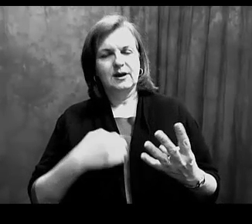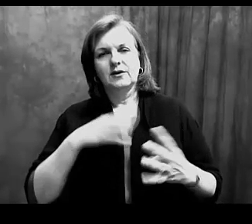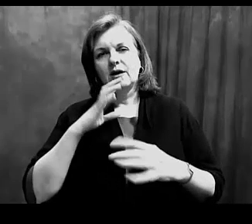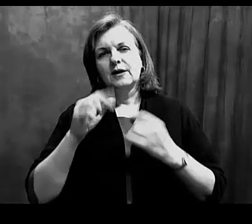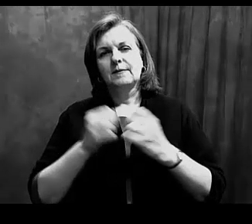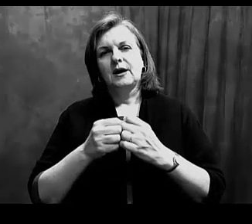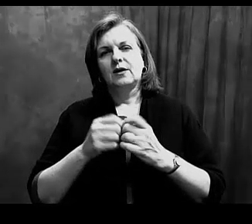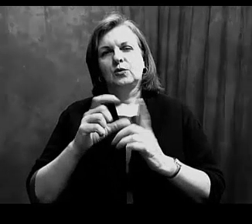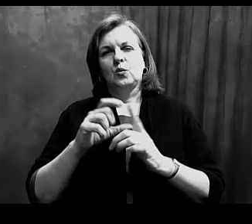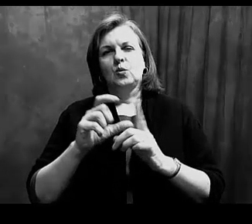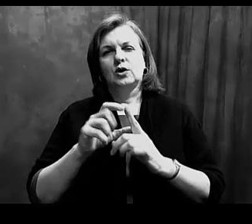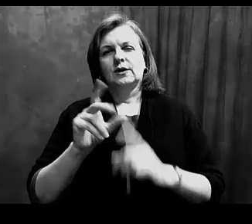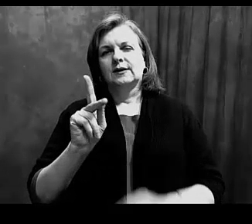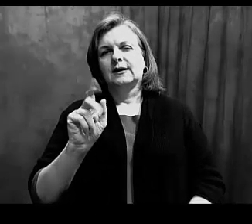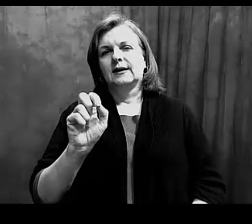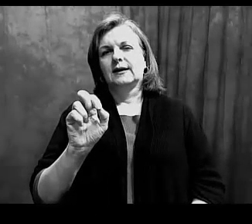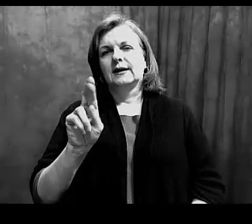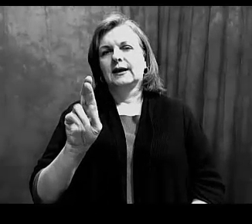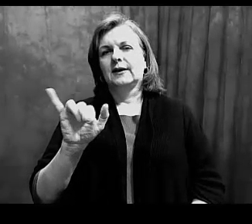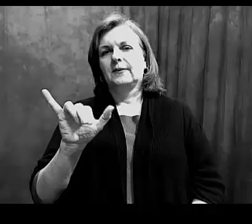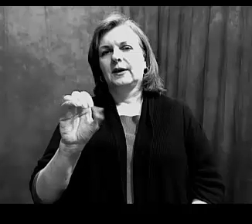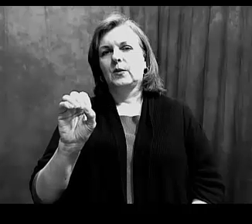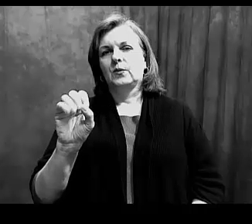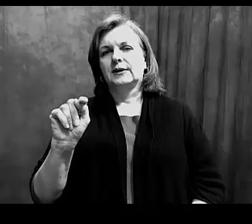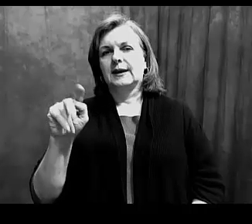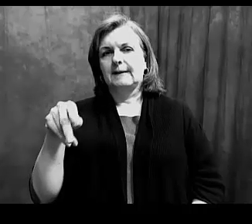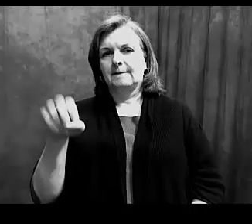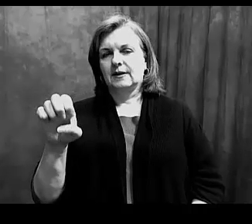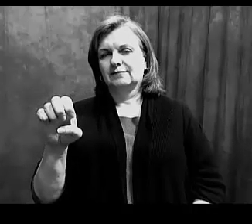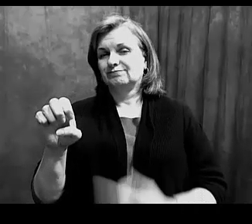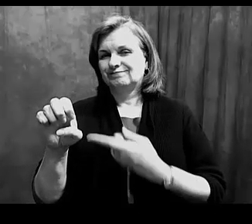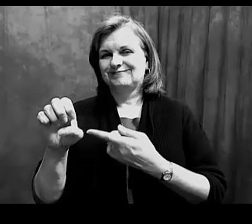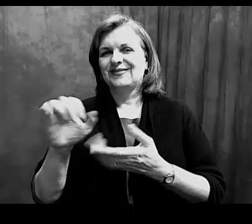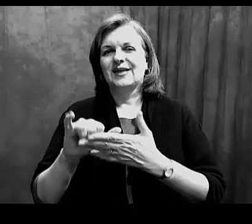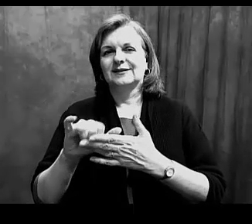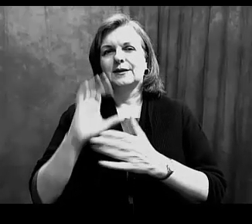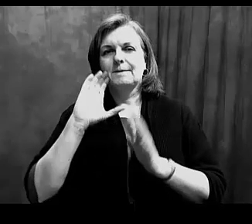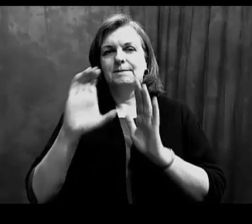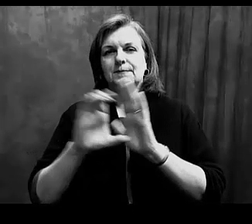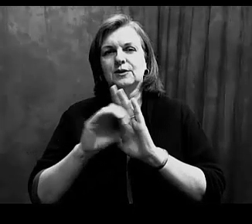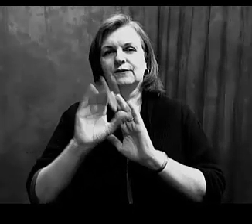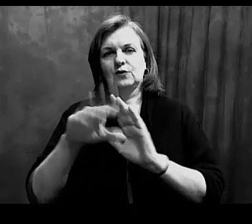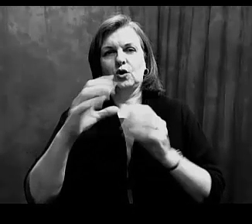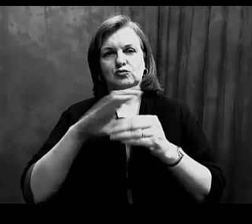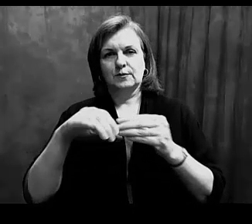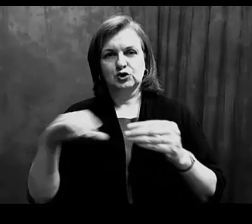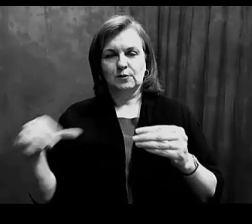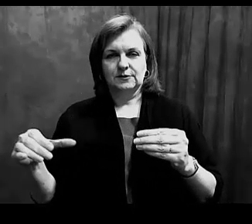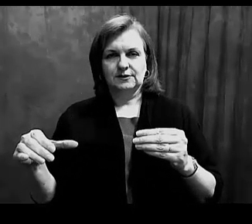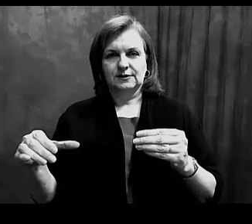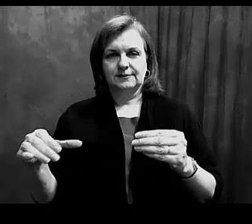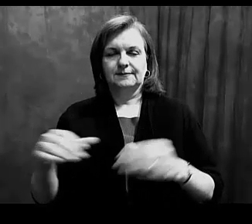I mentioned to you this word karyotype before and it's essentially a picture of your chromosomes